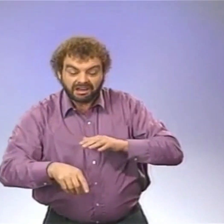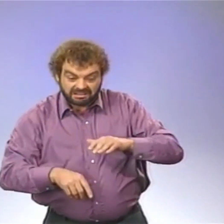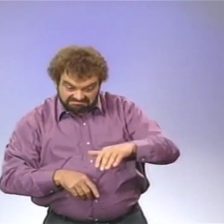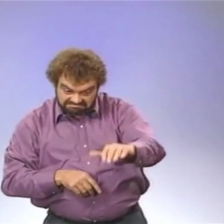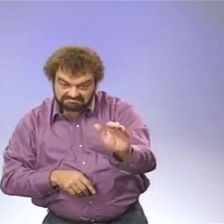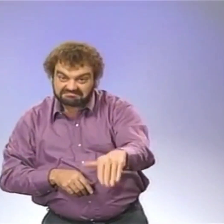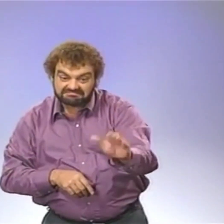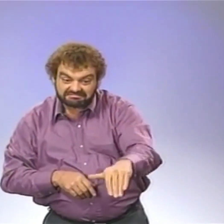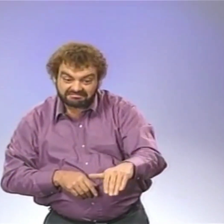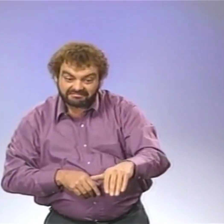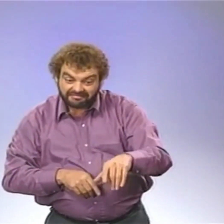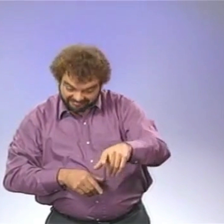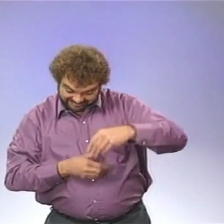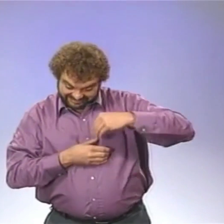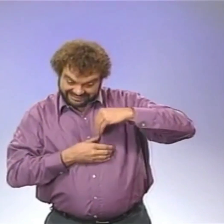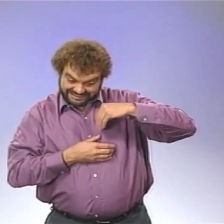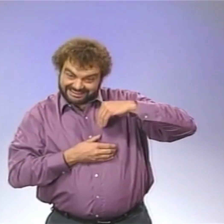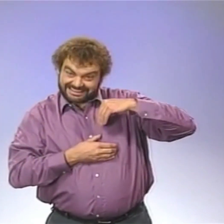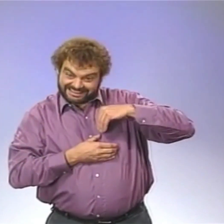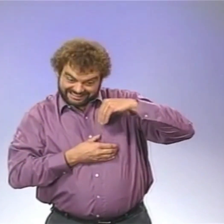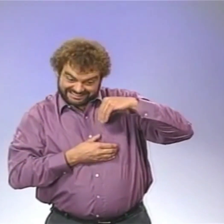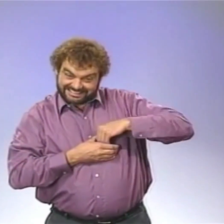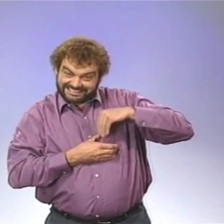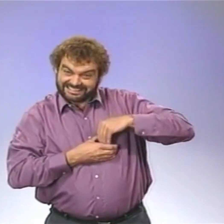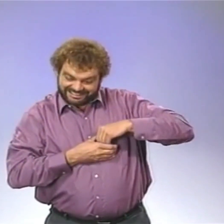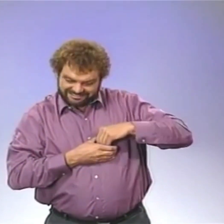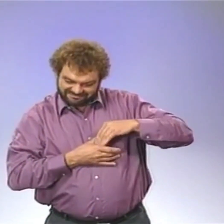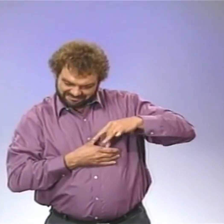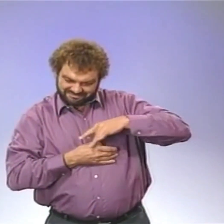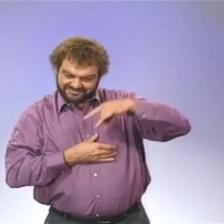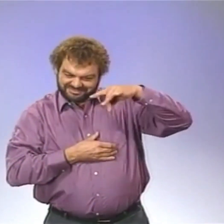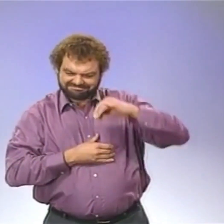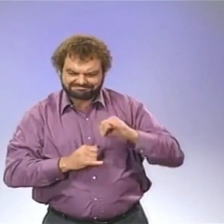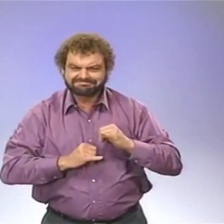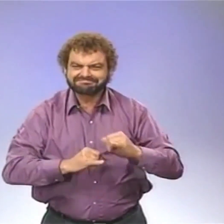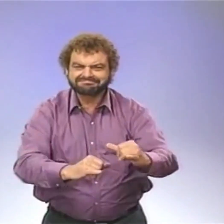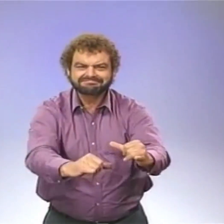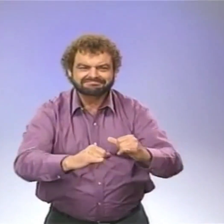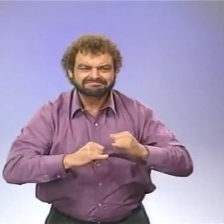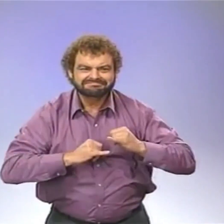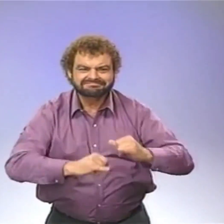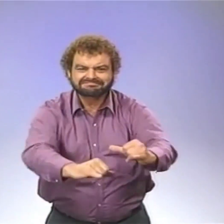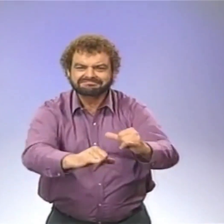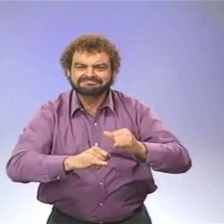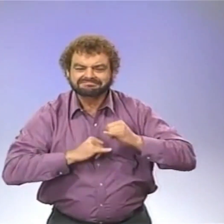rule over the fish in the sea and the birds in the sky, over the livestock and all the wild animals. And over all the